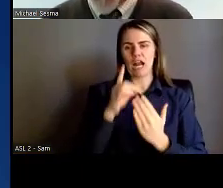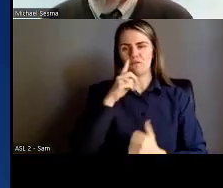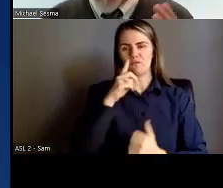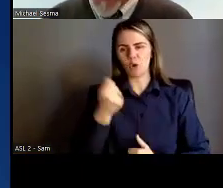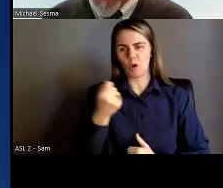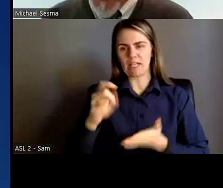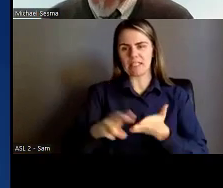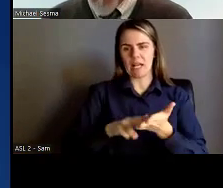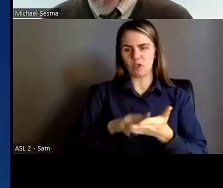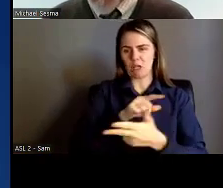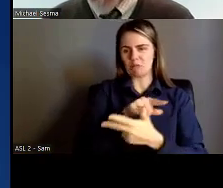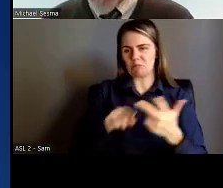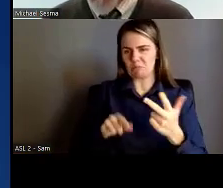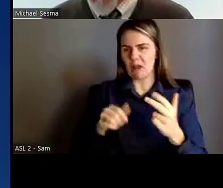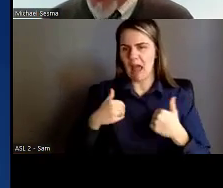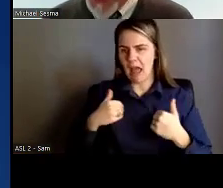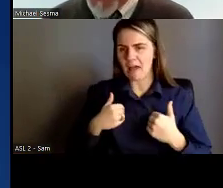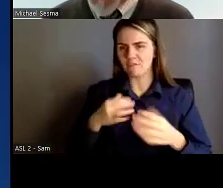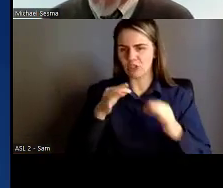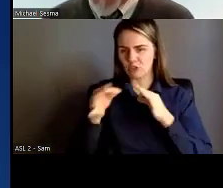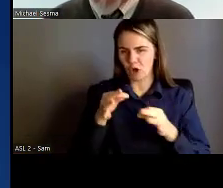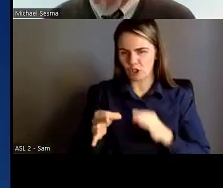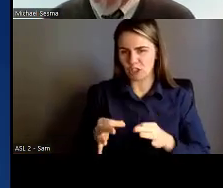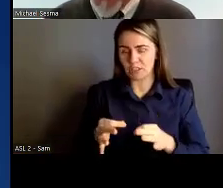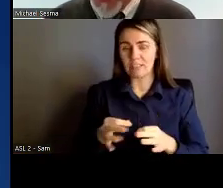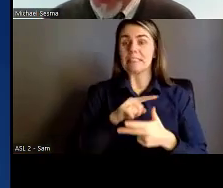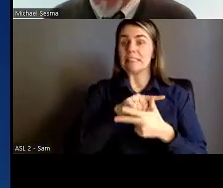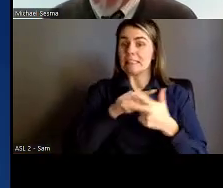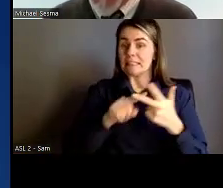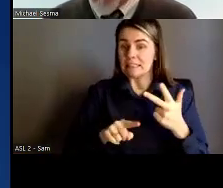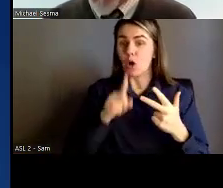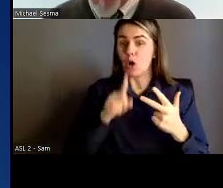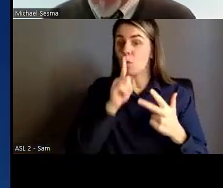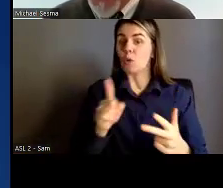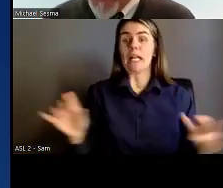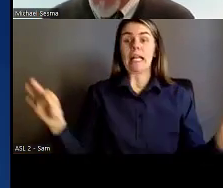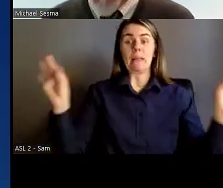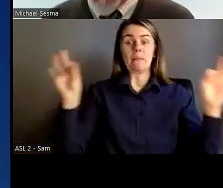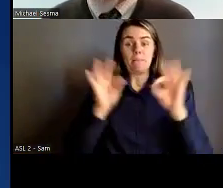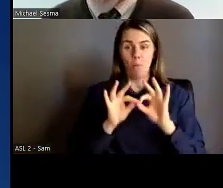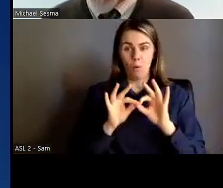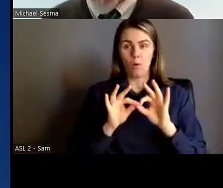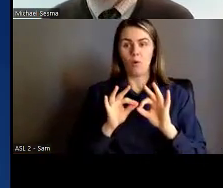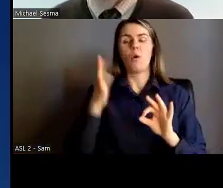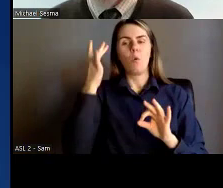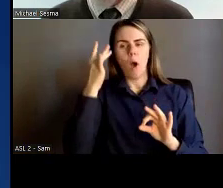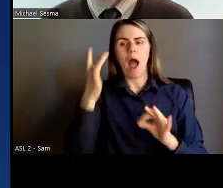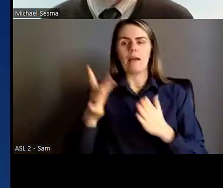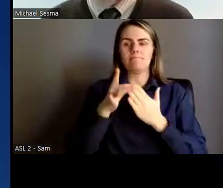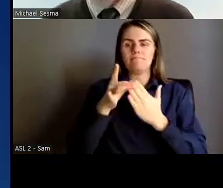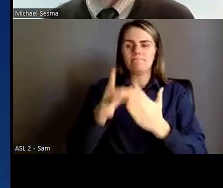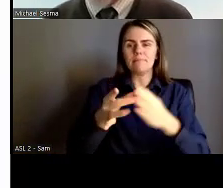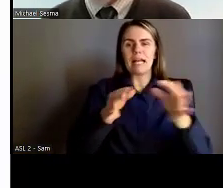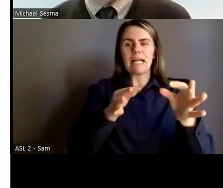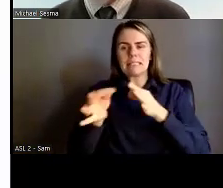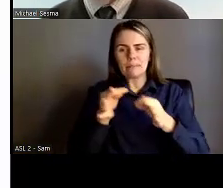So these are very important because they're going to tell you they're providing a road map for the process of submitting the application.